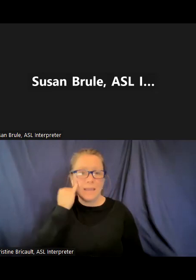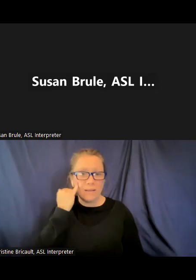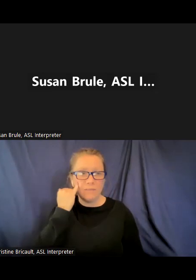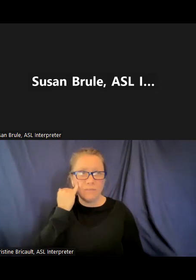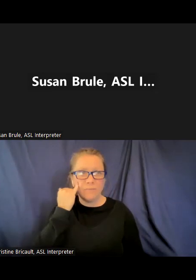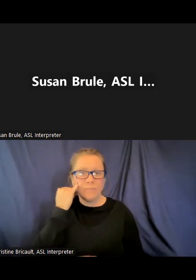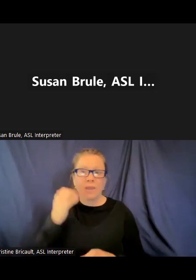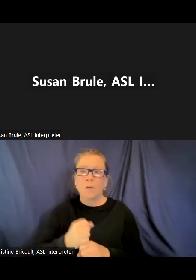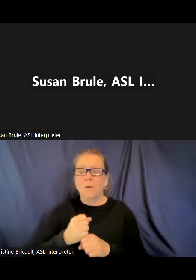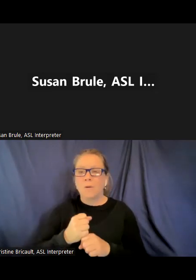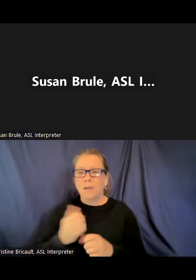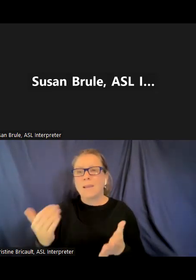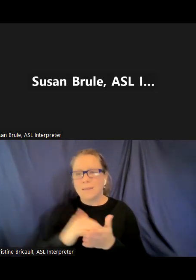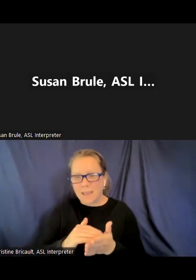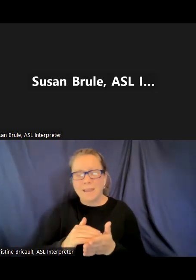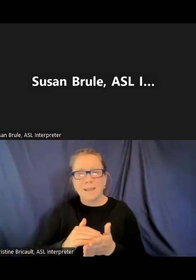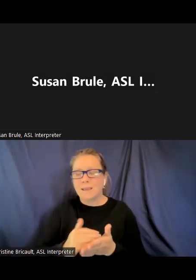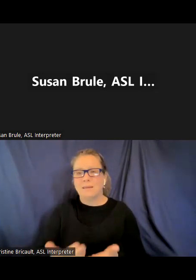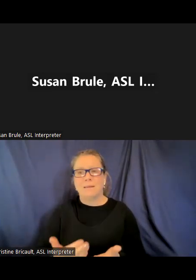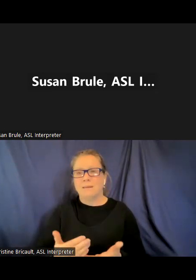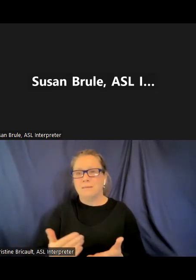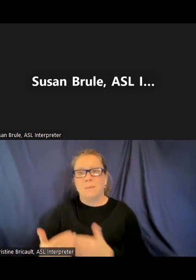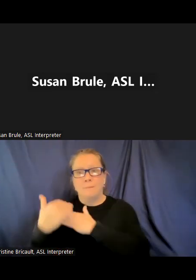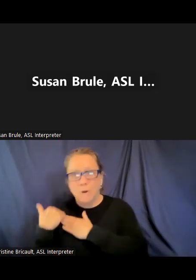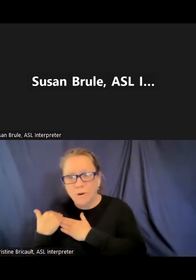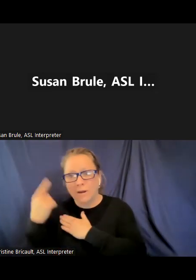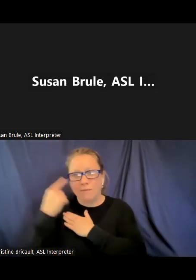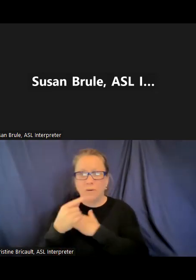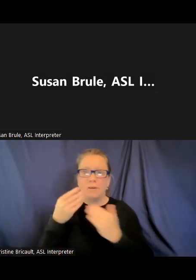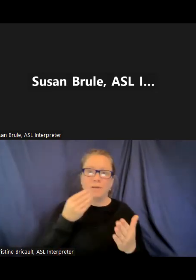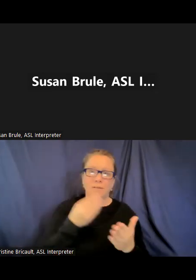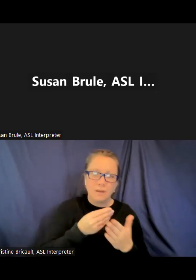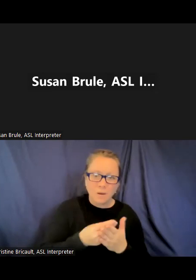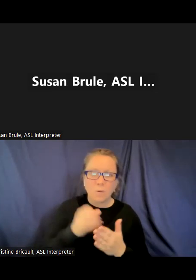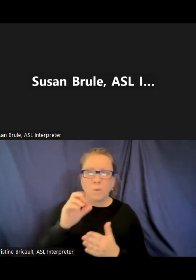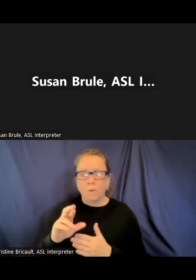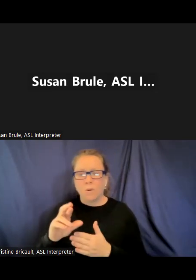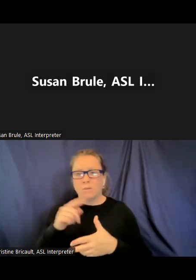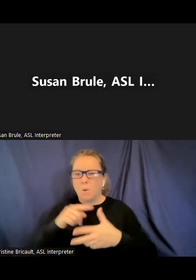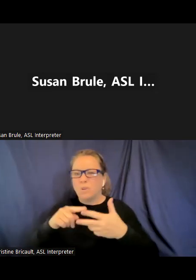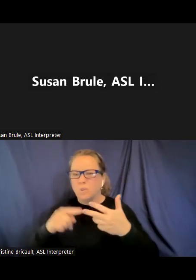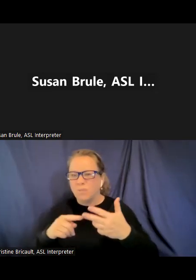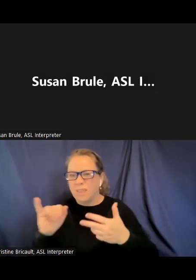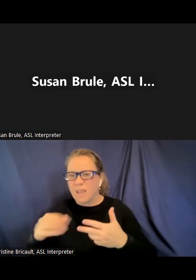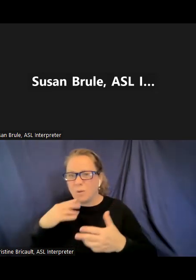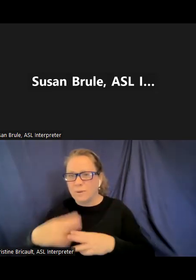undue financial or administrative burden, or constitute a fundamental alteration. We talked about those in the Title I context.